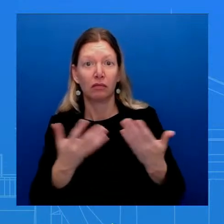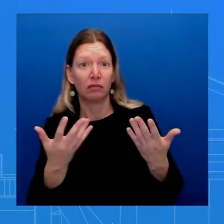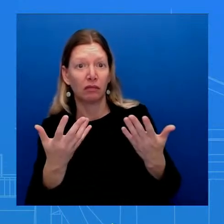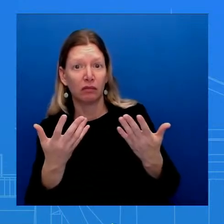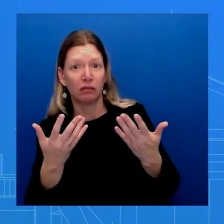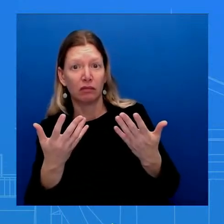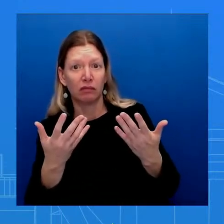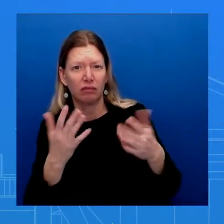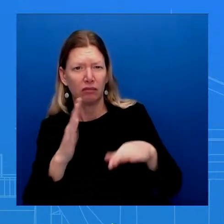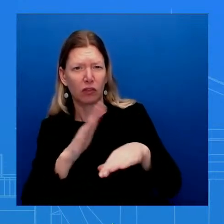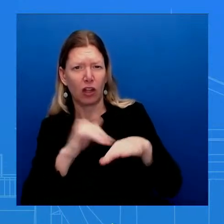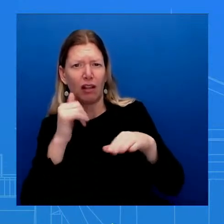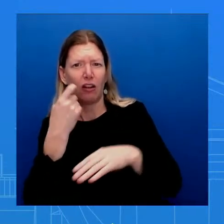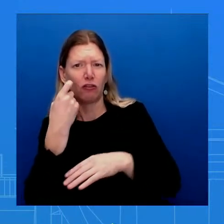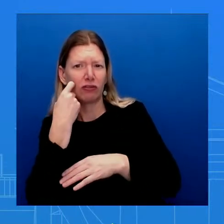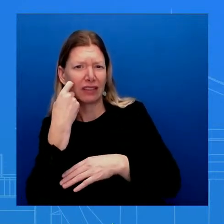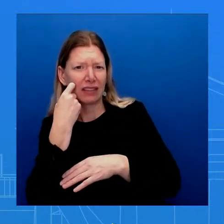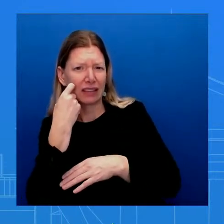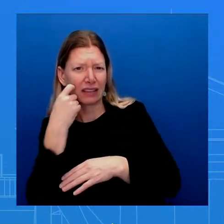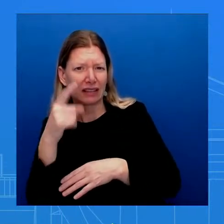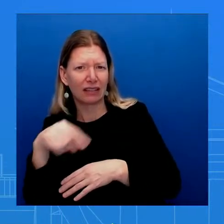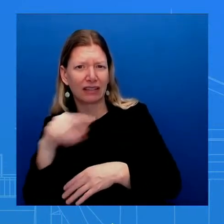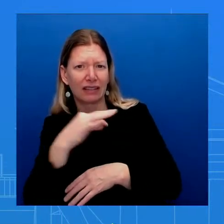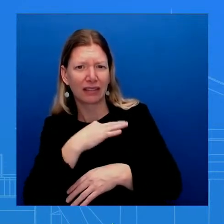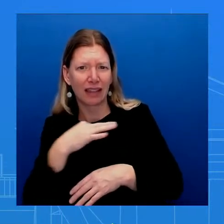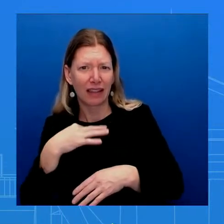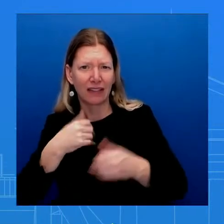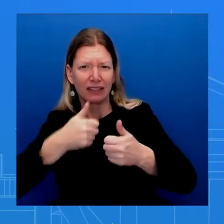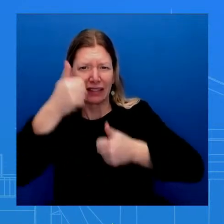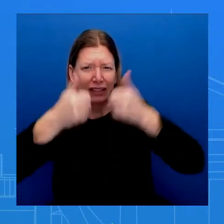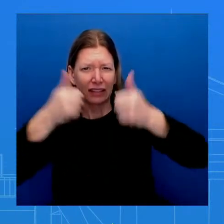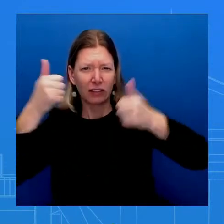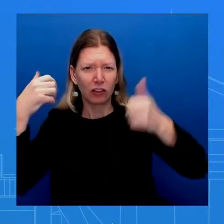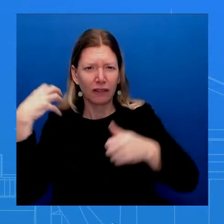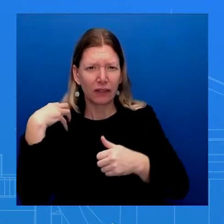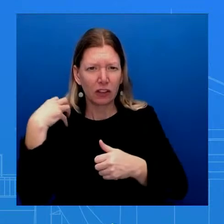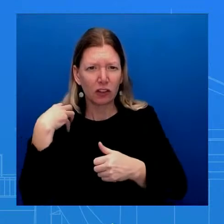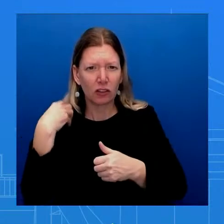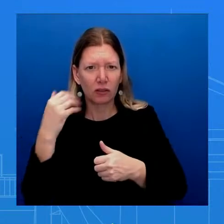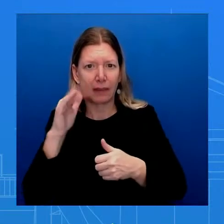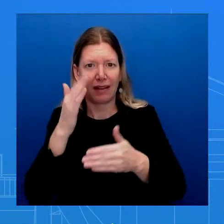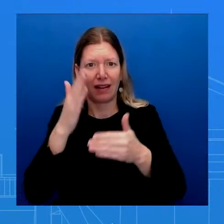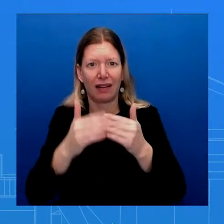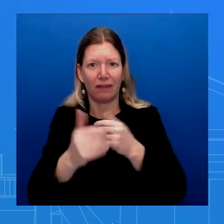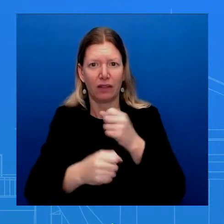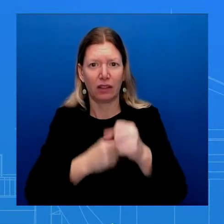to senior officials that if you want to go by the end of the year, go; otherwise, you're here for the duration of the rest of the term.